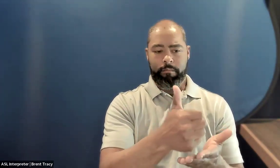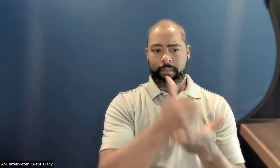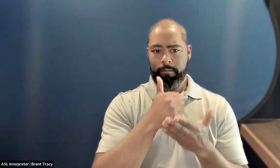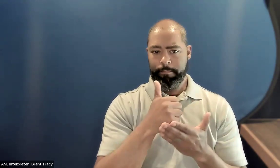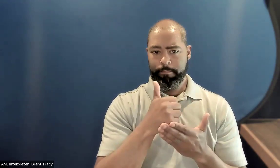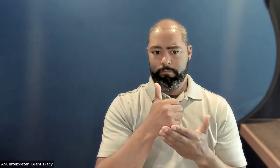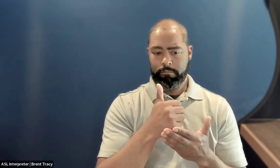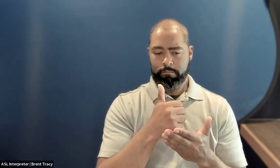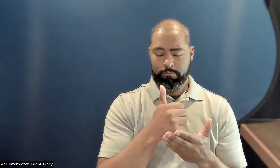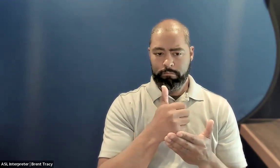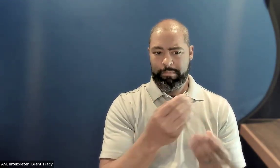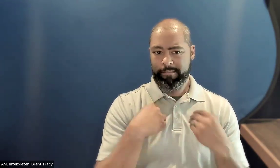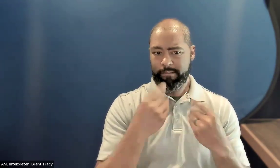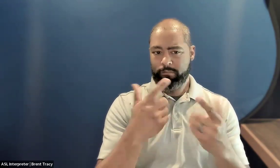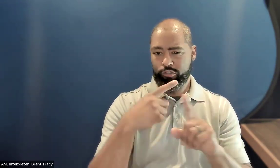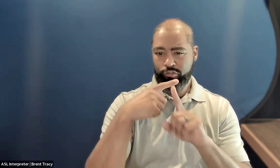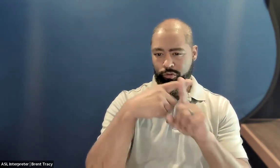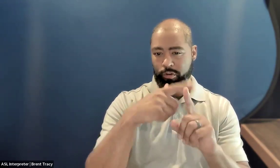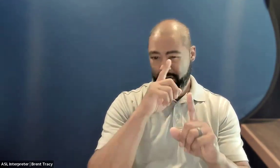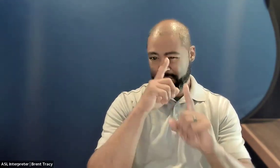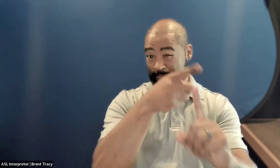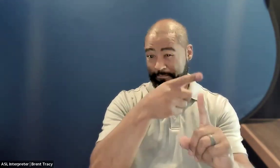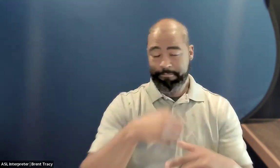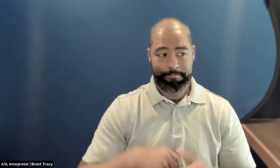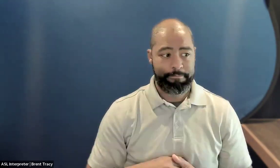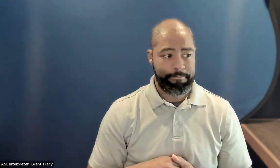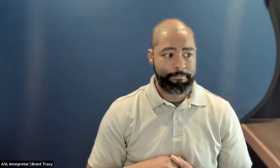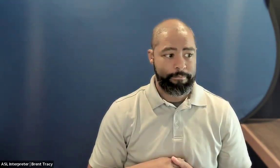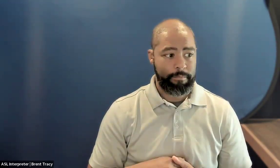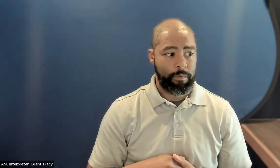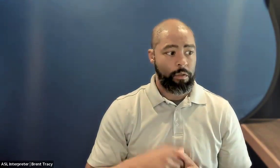In this example the target planning horizon is 2070, so the